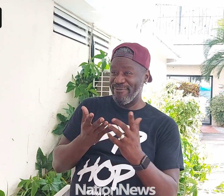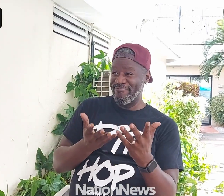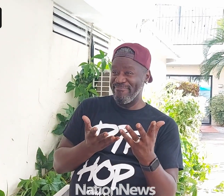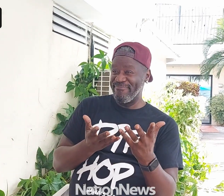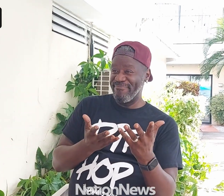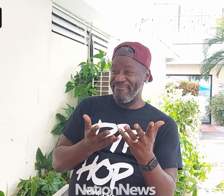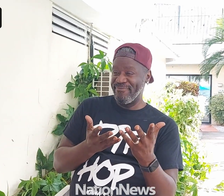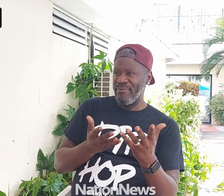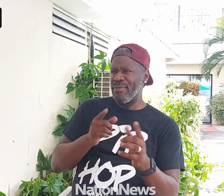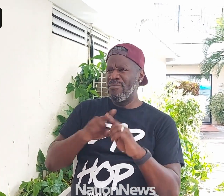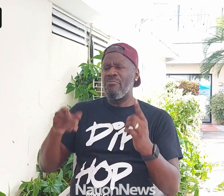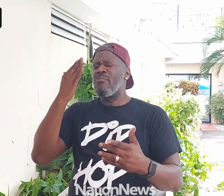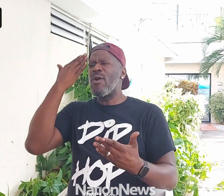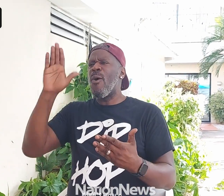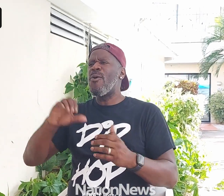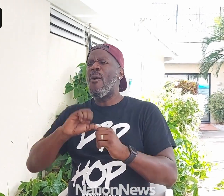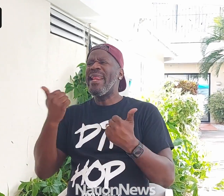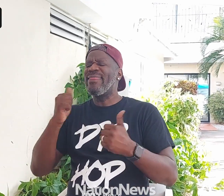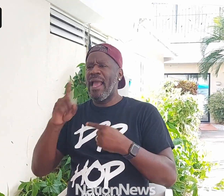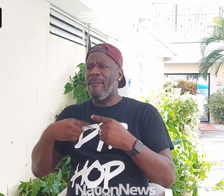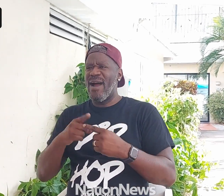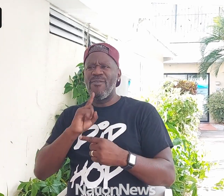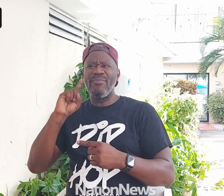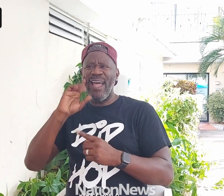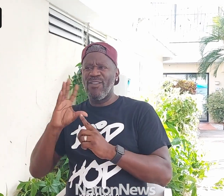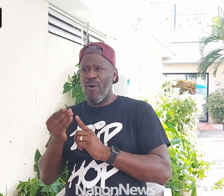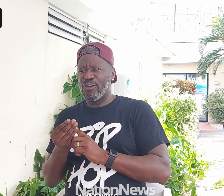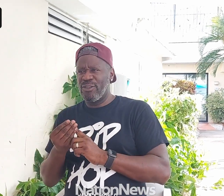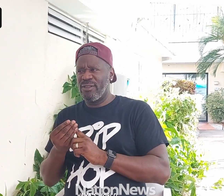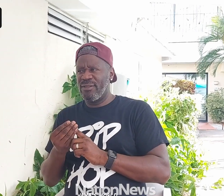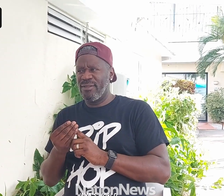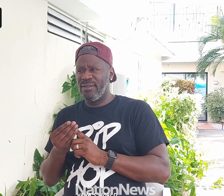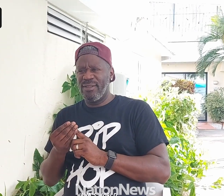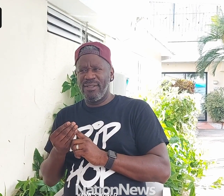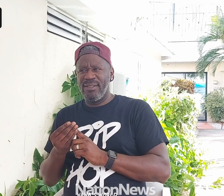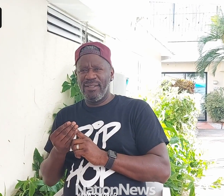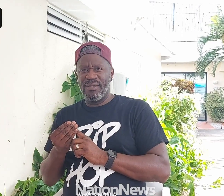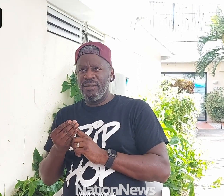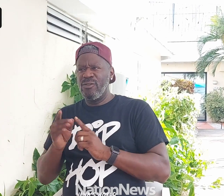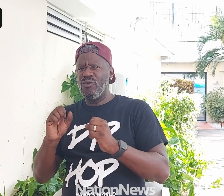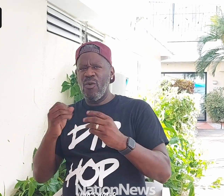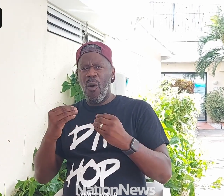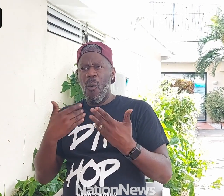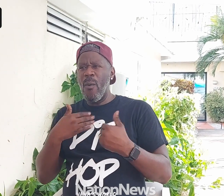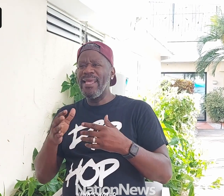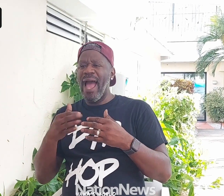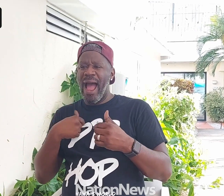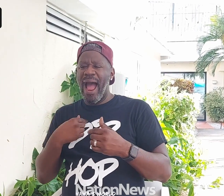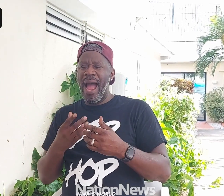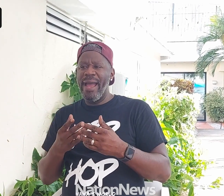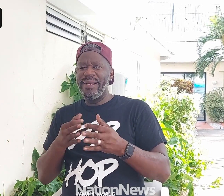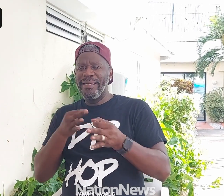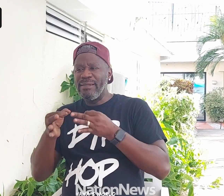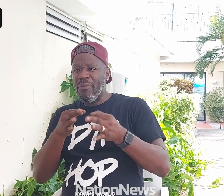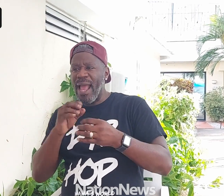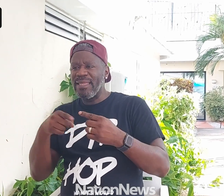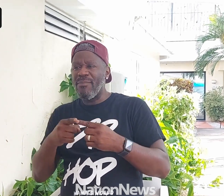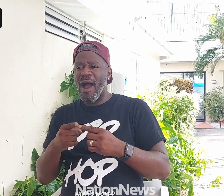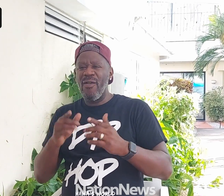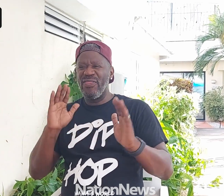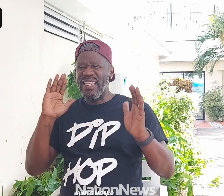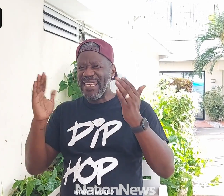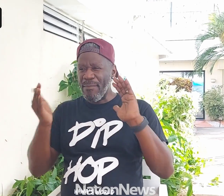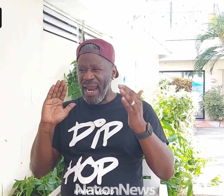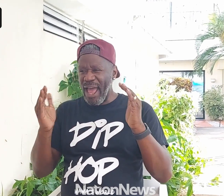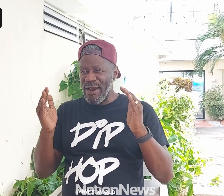know hearing people say hip hop but how does that relate to deaf culture so I explained it